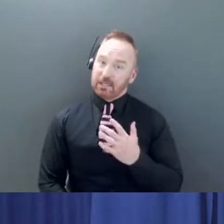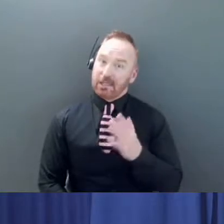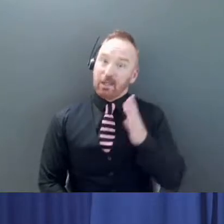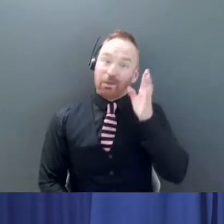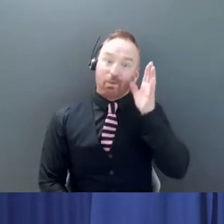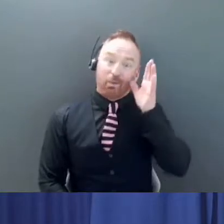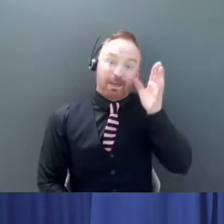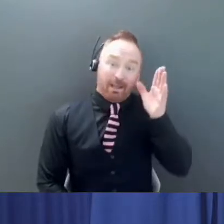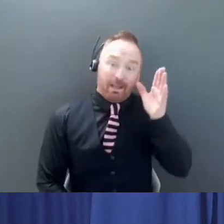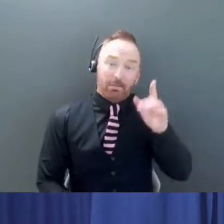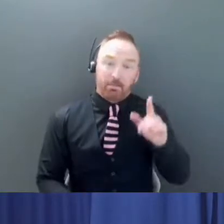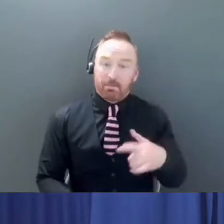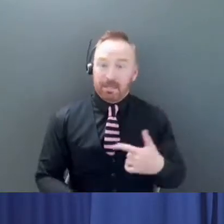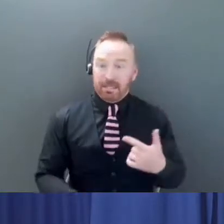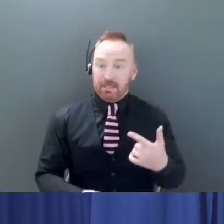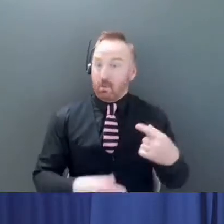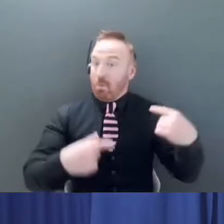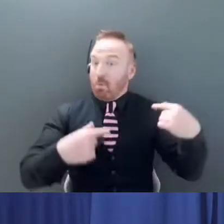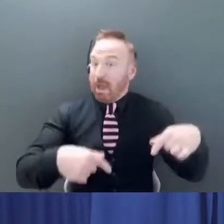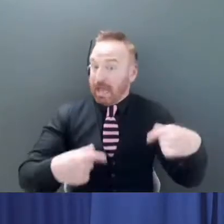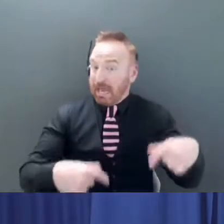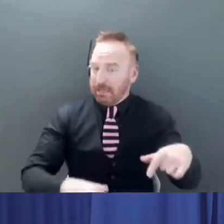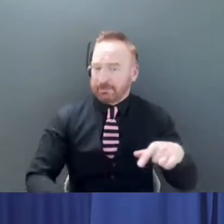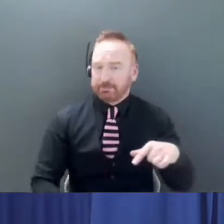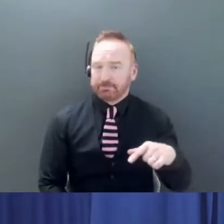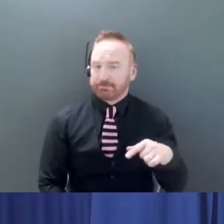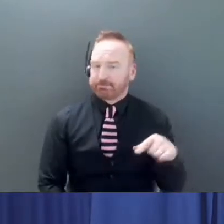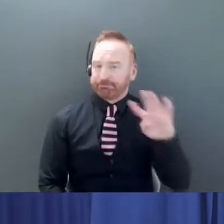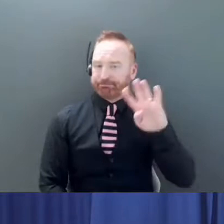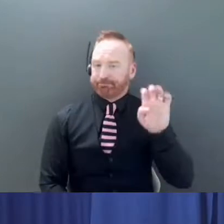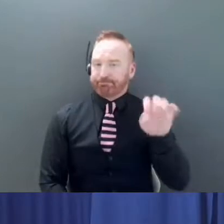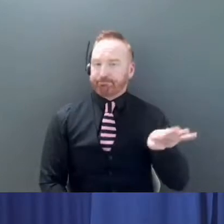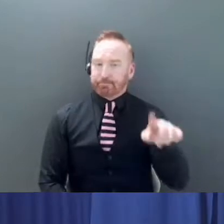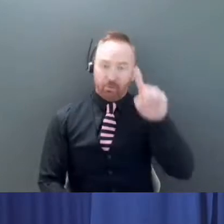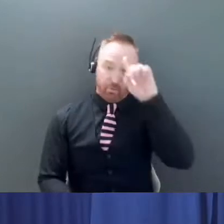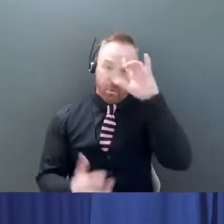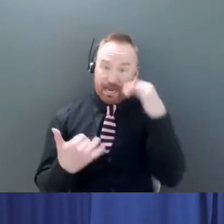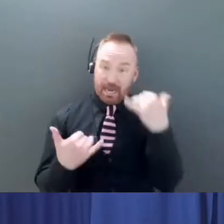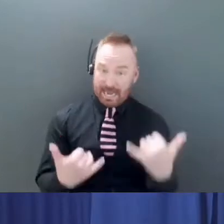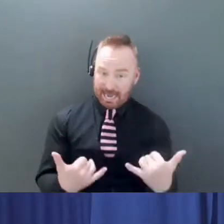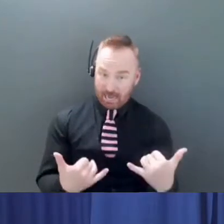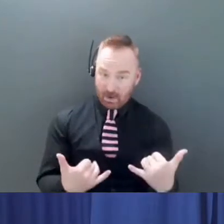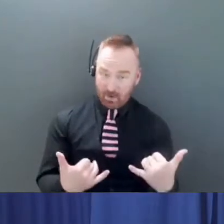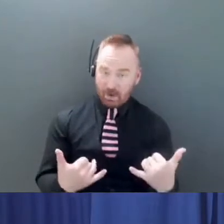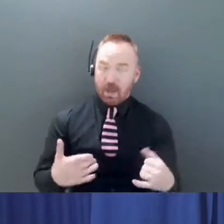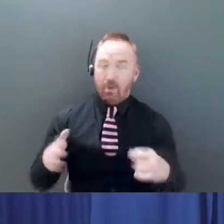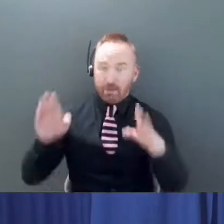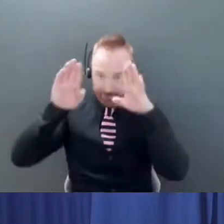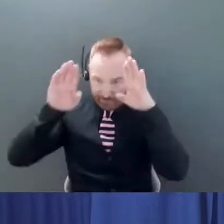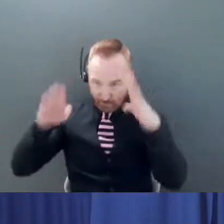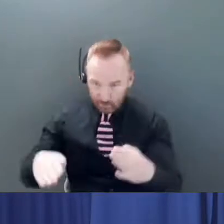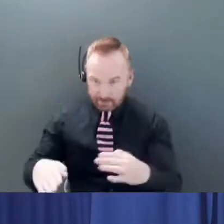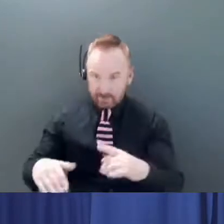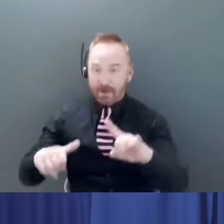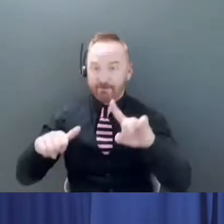know the timing yet. Right now our focus is on first